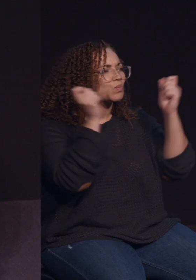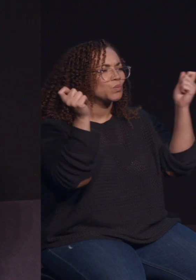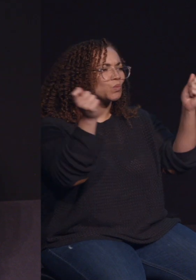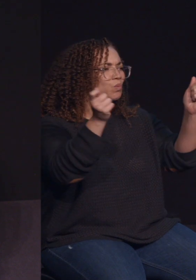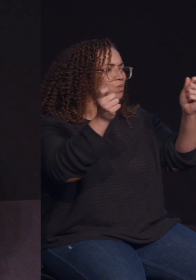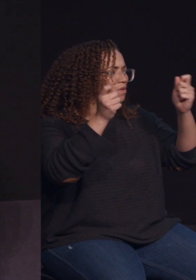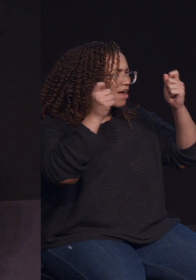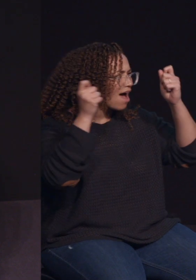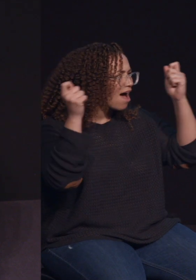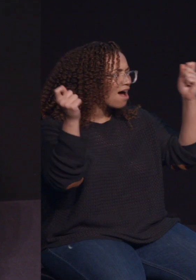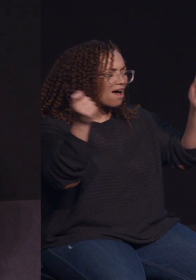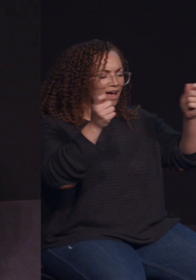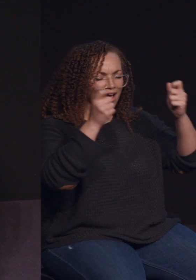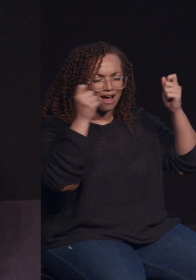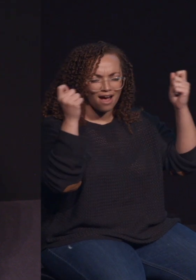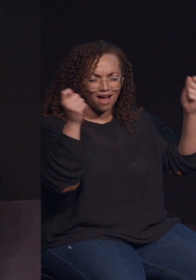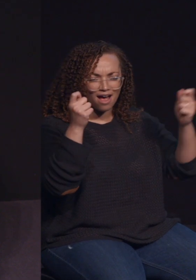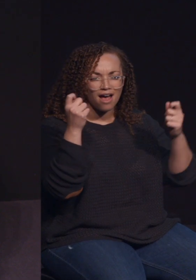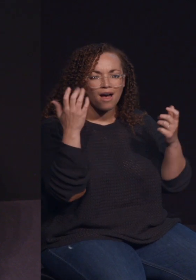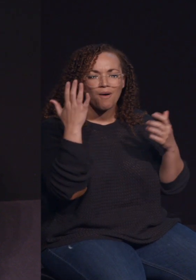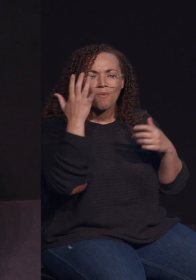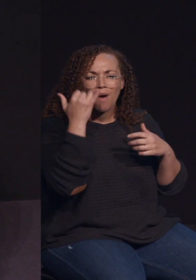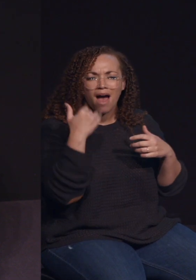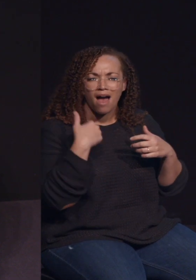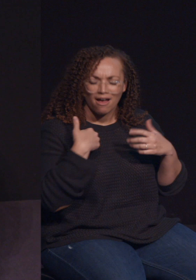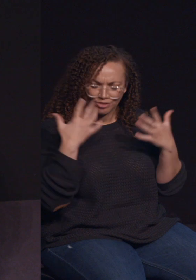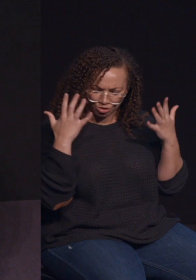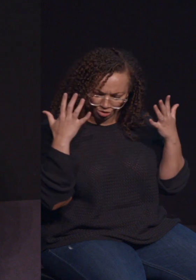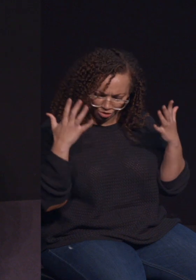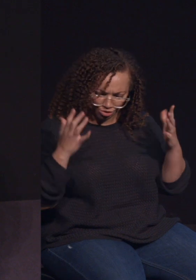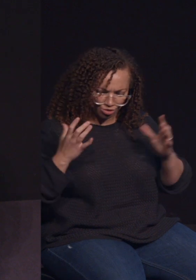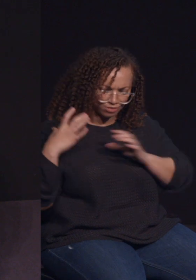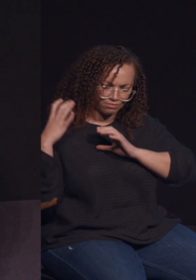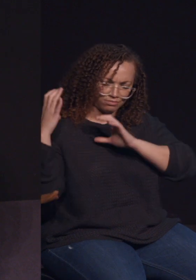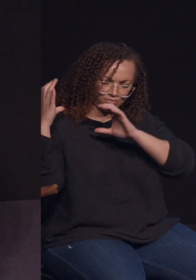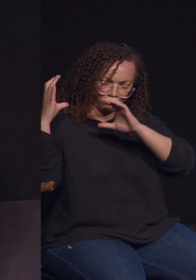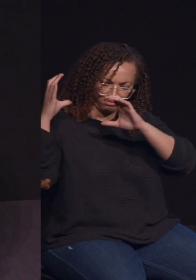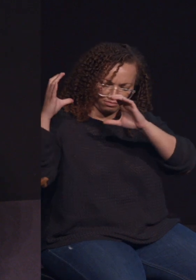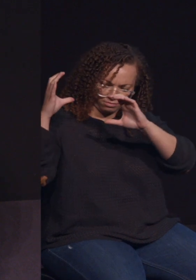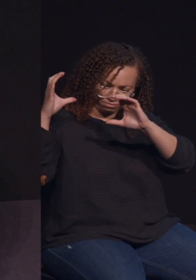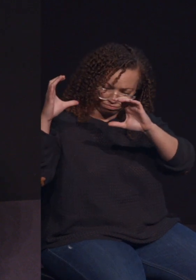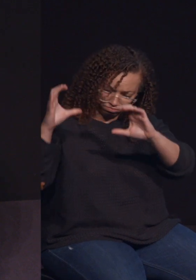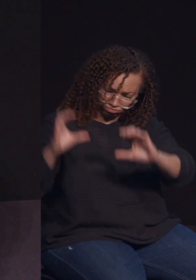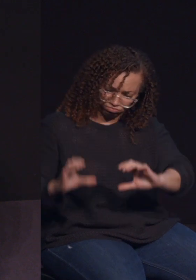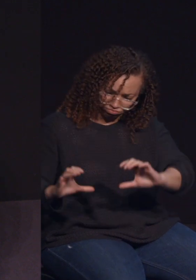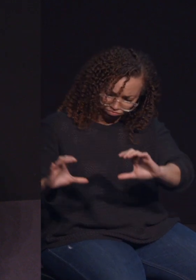Since I laid by burdens down